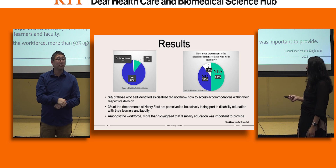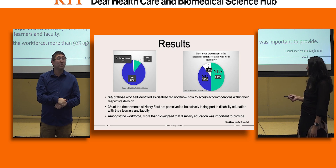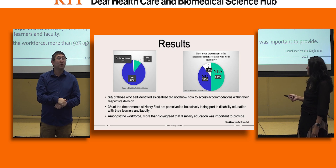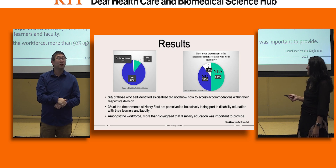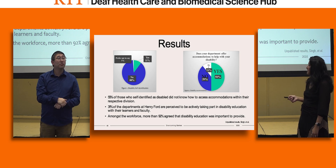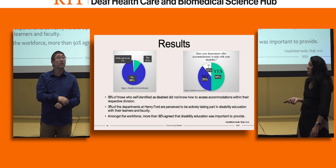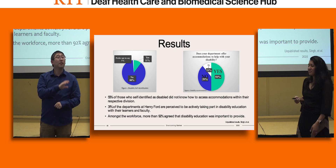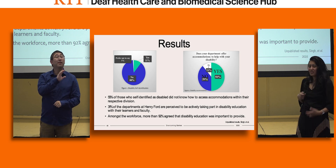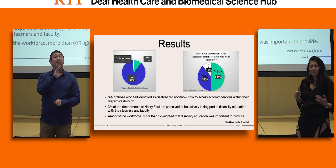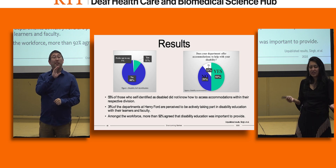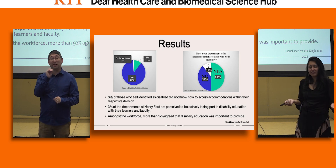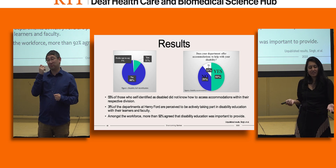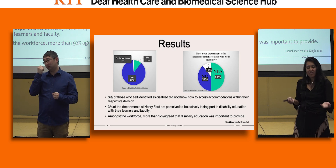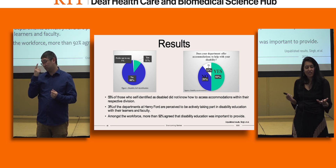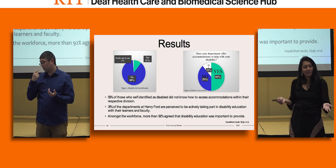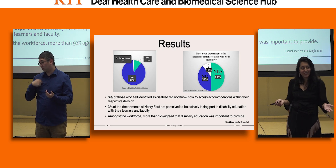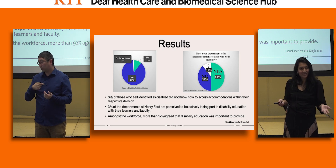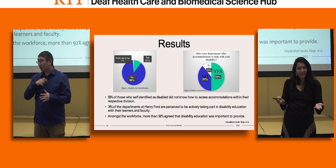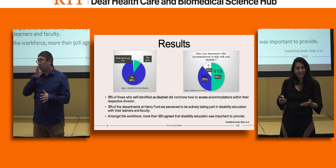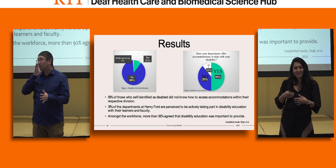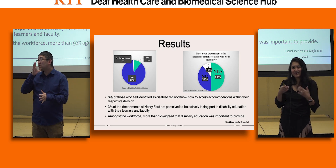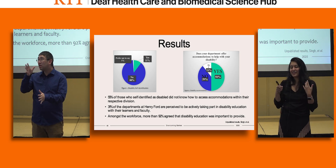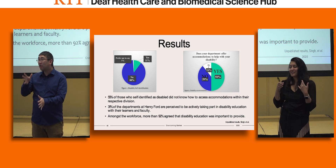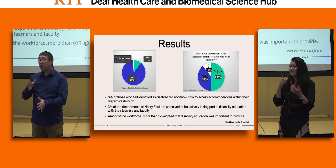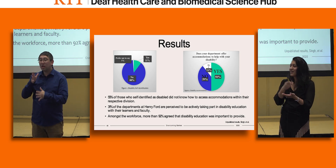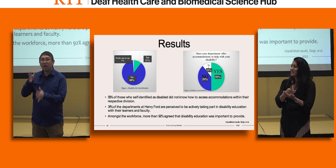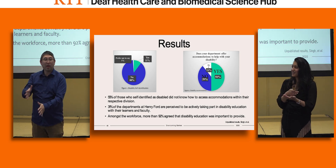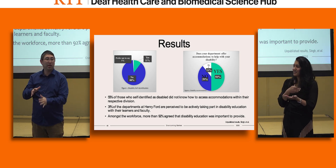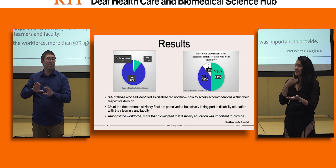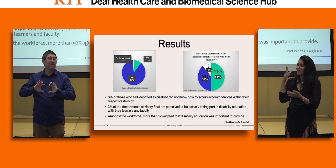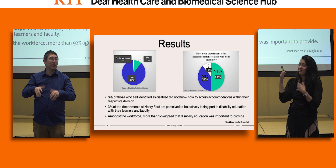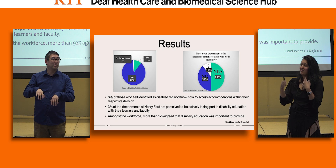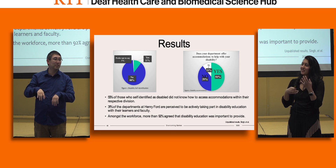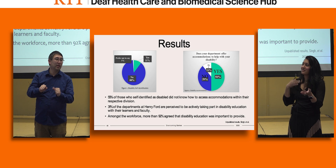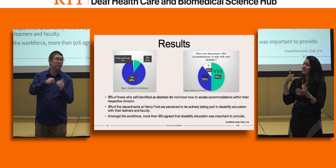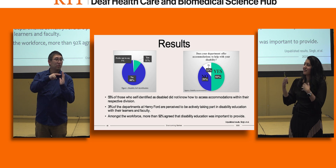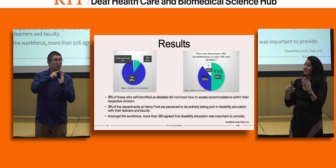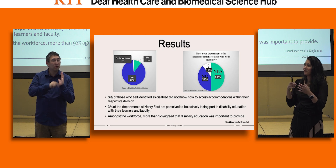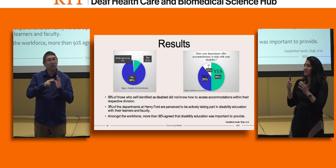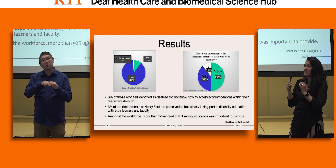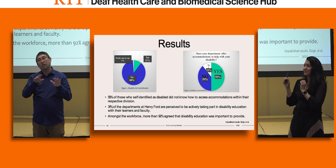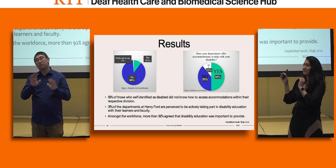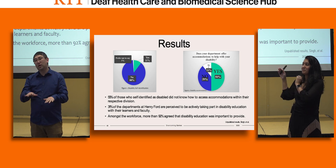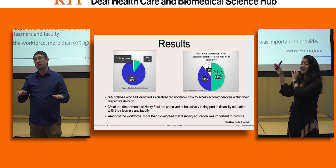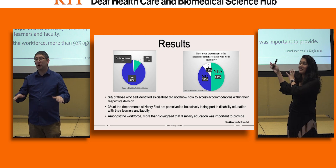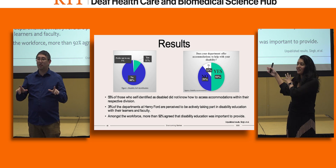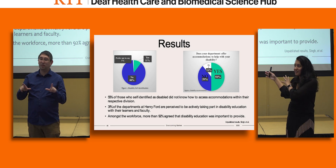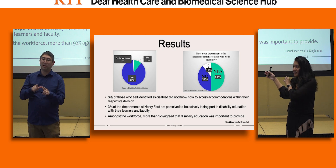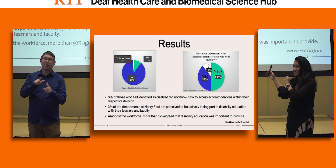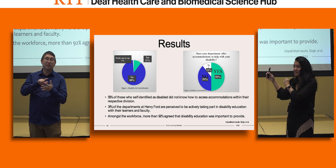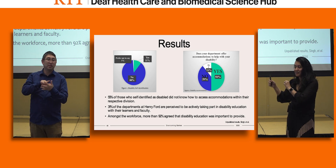And, actually, as much as all of us hate taking classes and things to kind of re-maintain our license